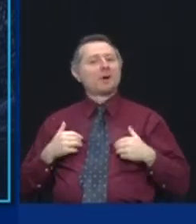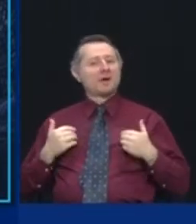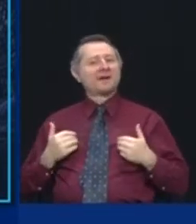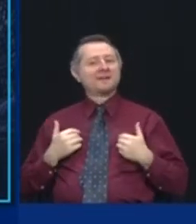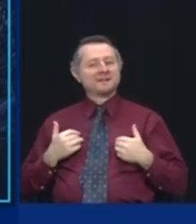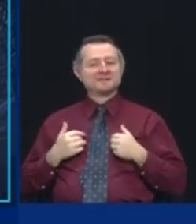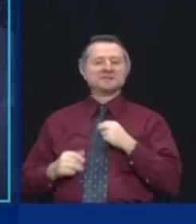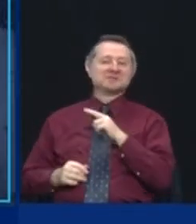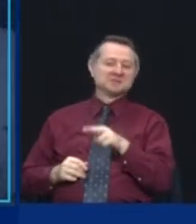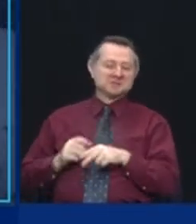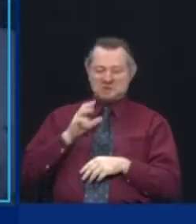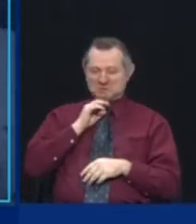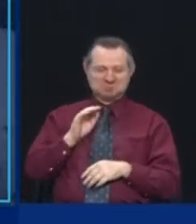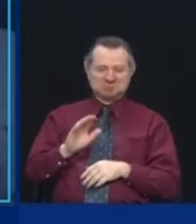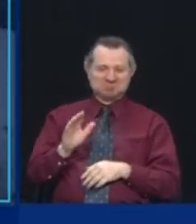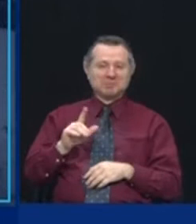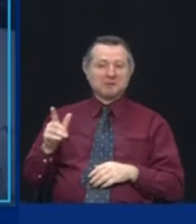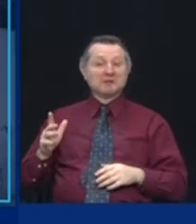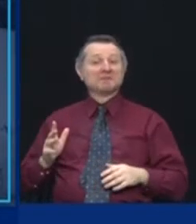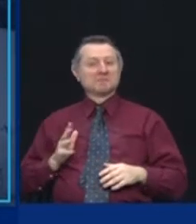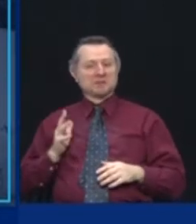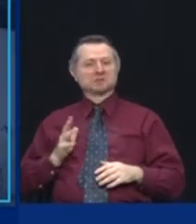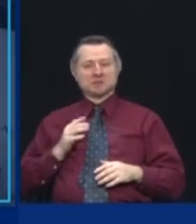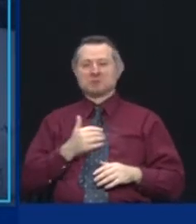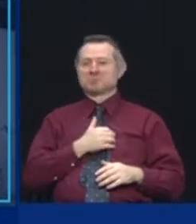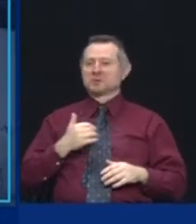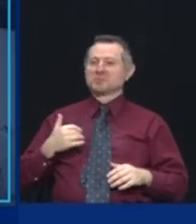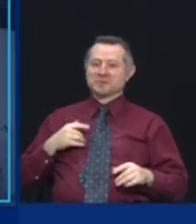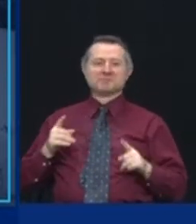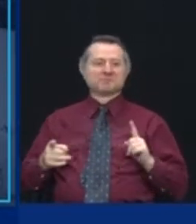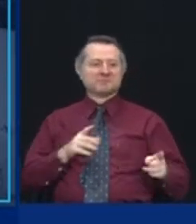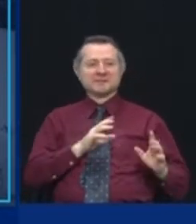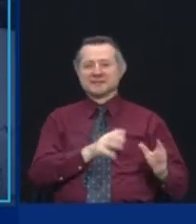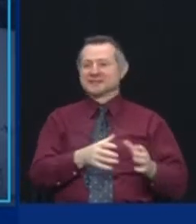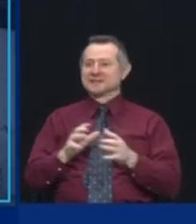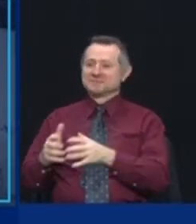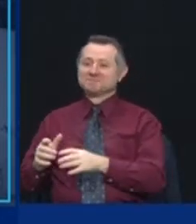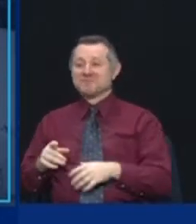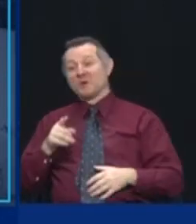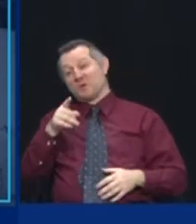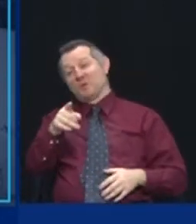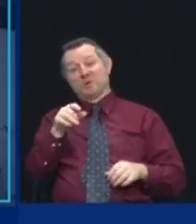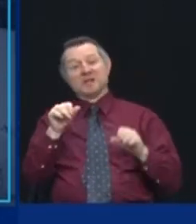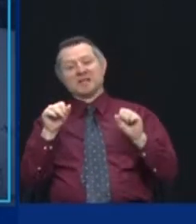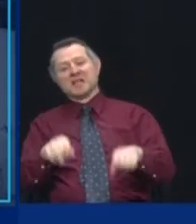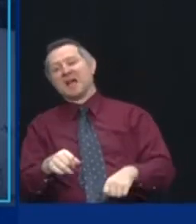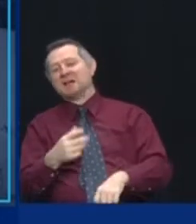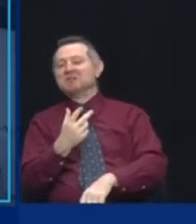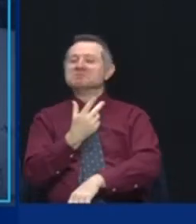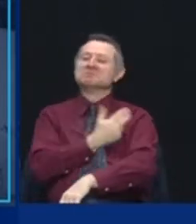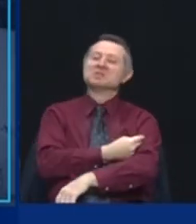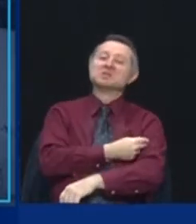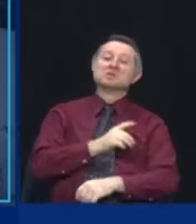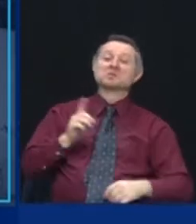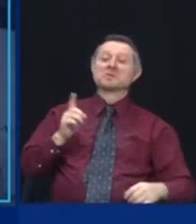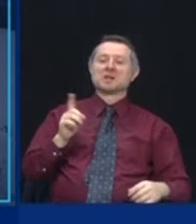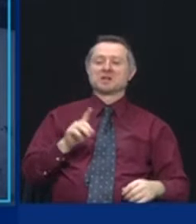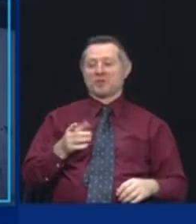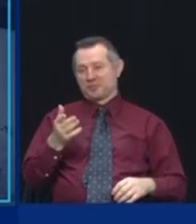AND HE'S YOUNGER THAN HIS YEARS ALSO. SO HE'S AN OFFICIAL MEMBER OF THE TEAM.